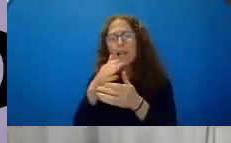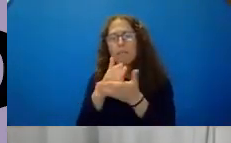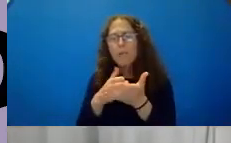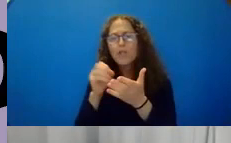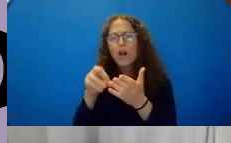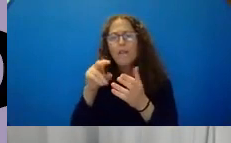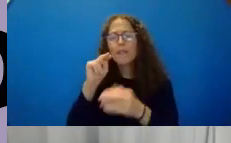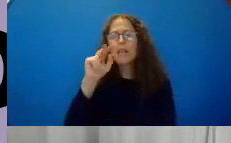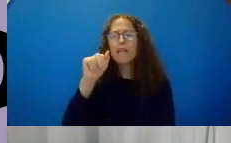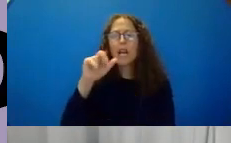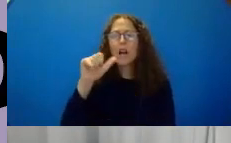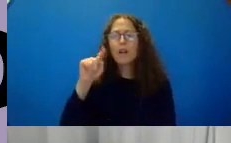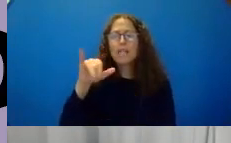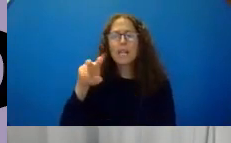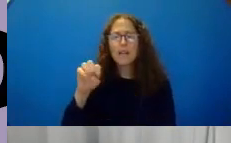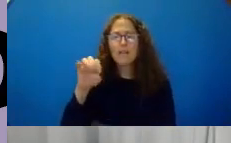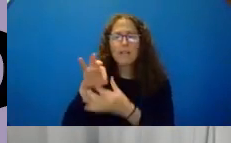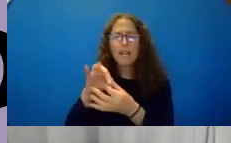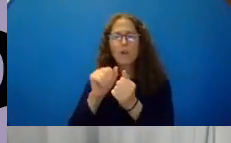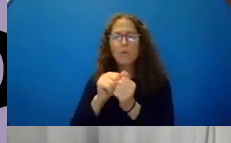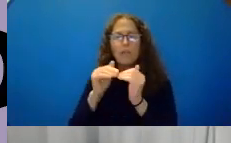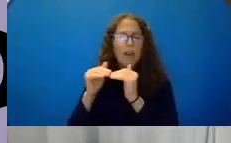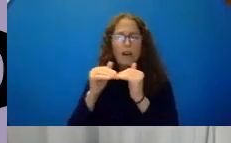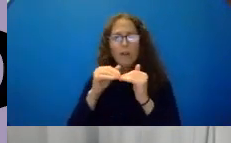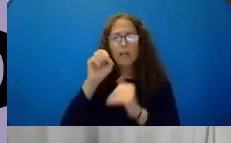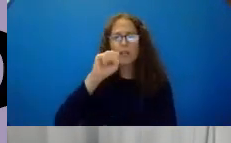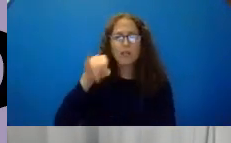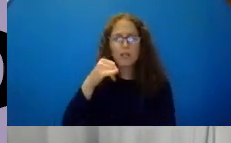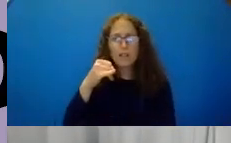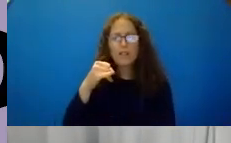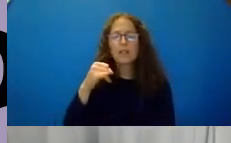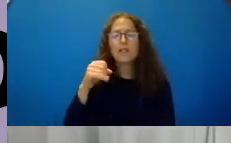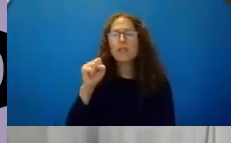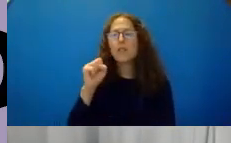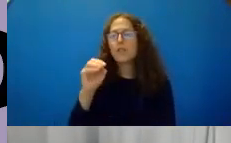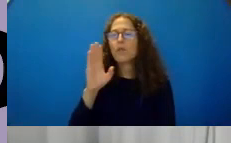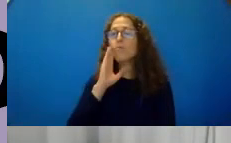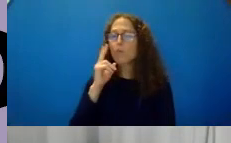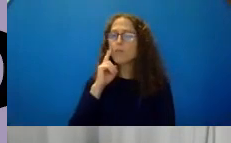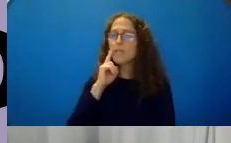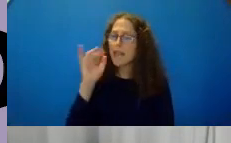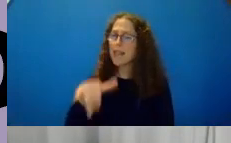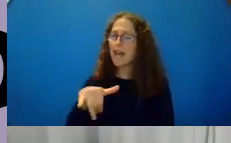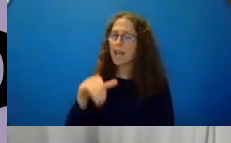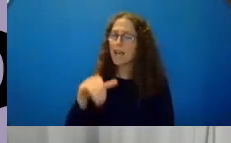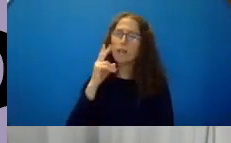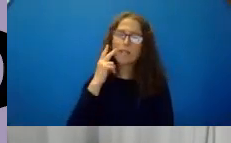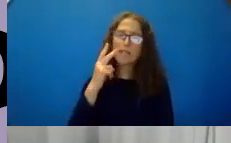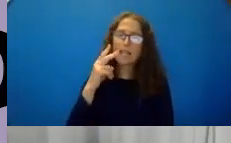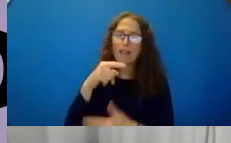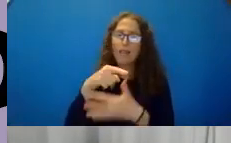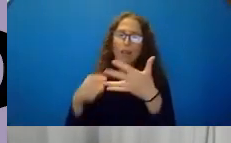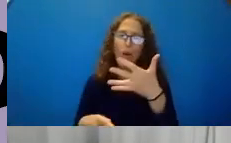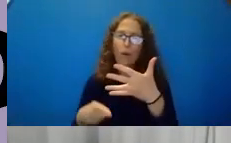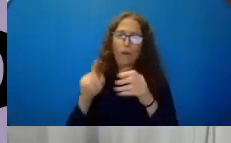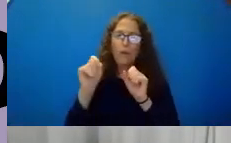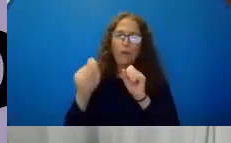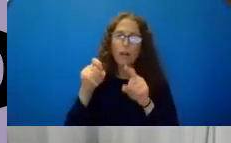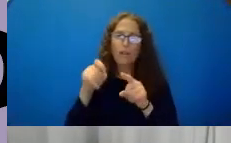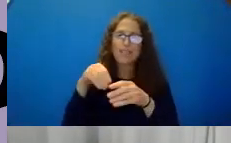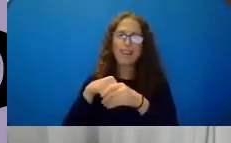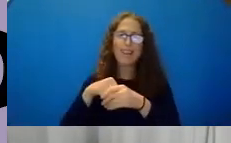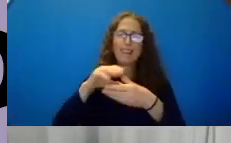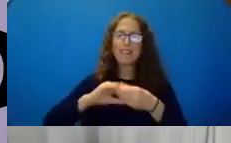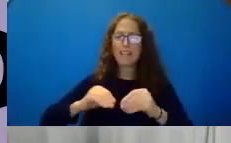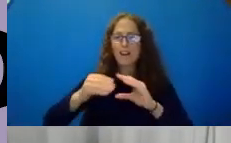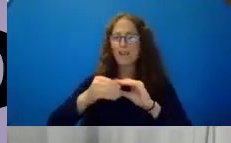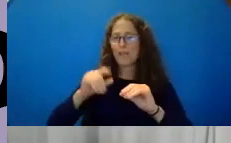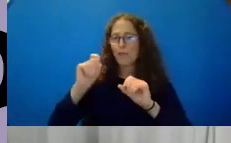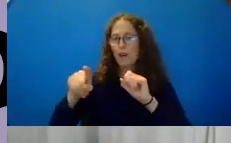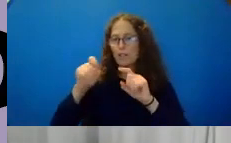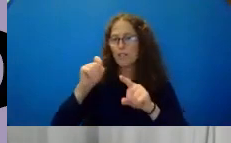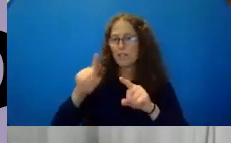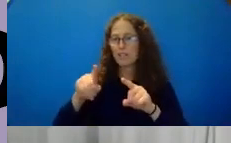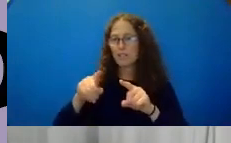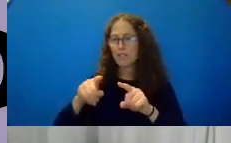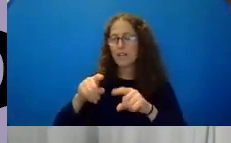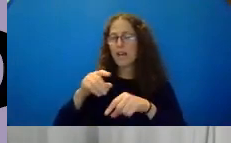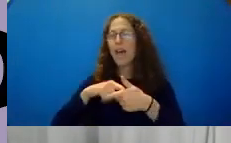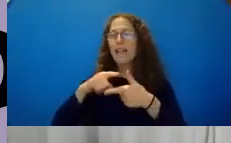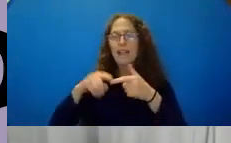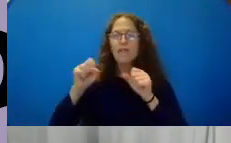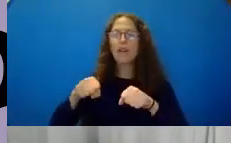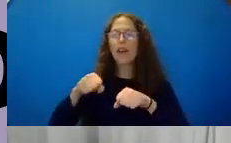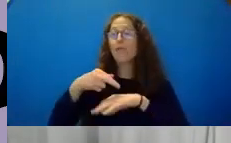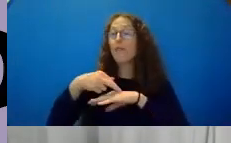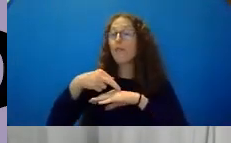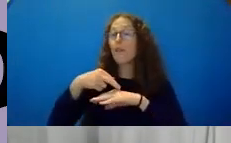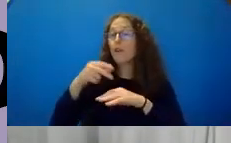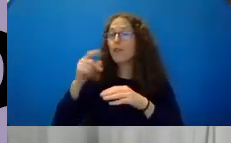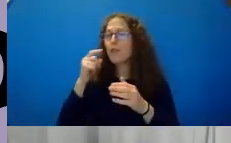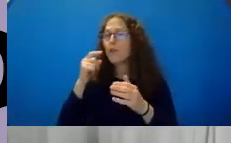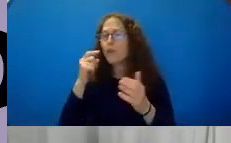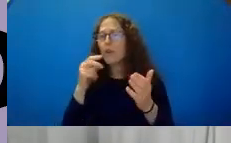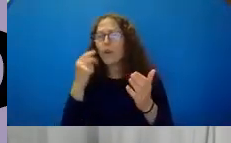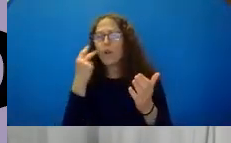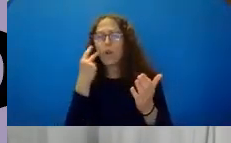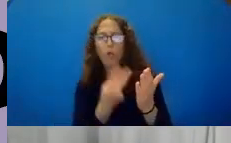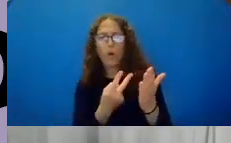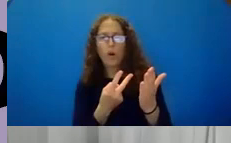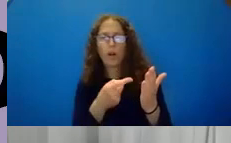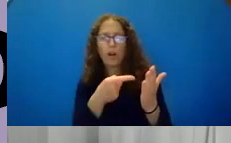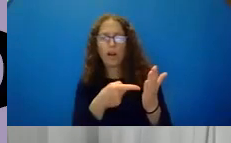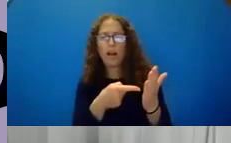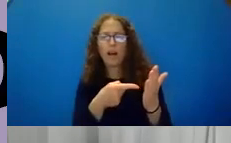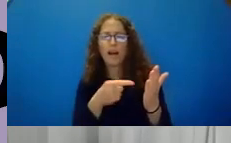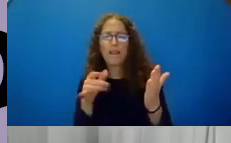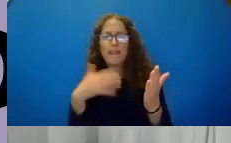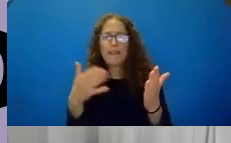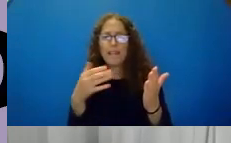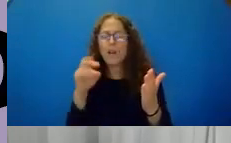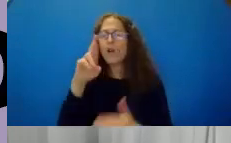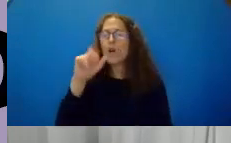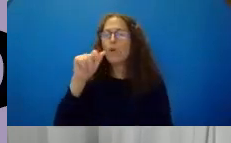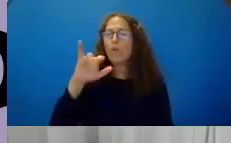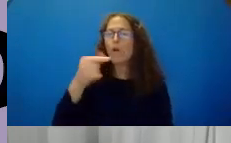CAREFULLY. THAT'S WHAT I WOULD SAY OVERALL.